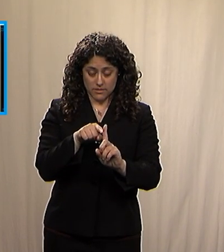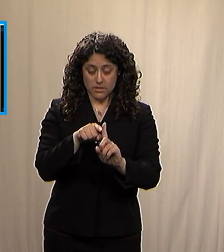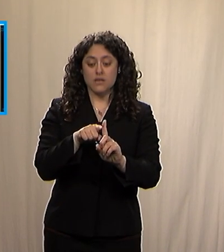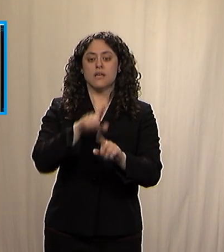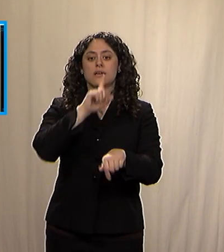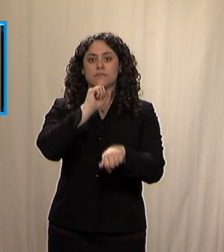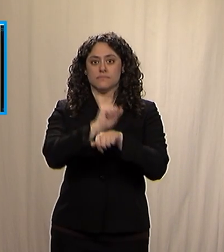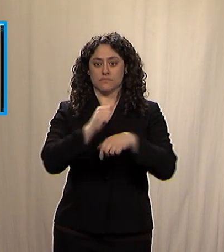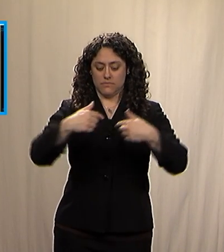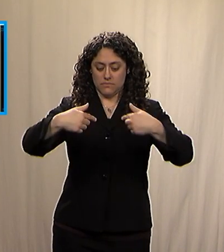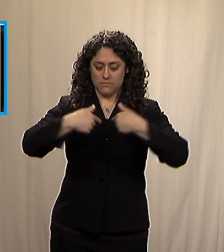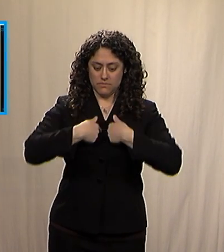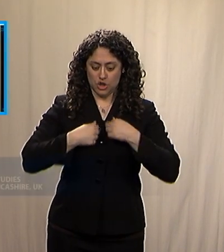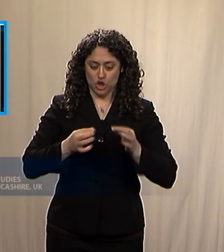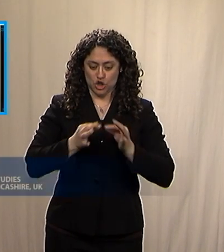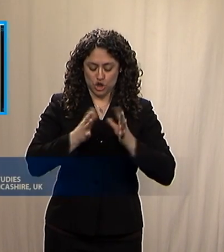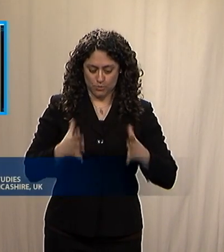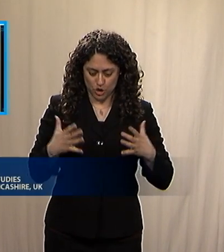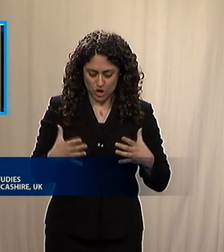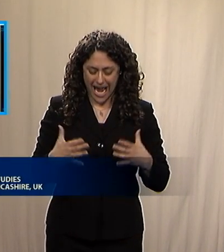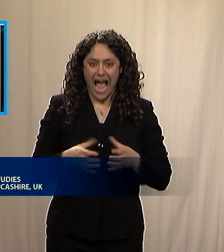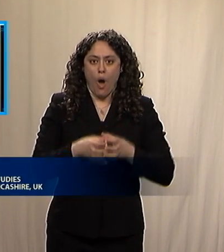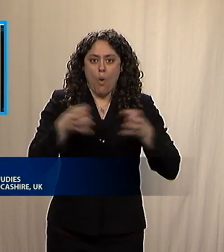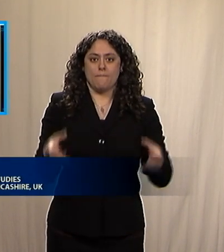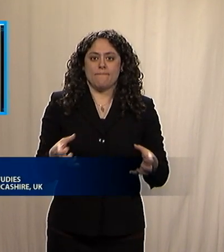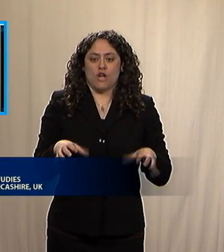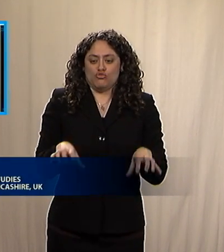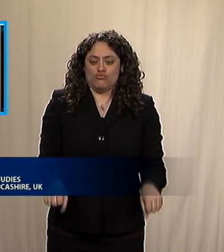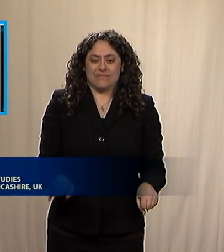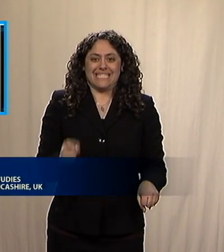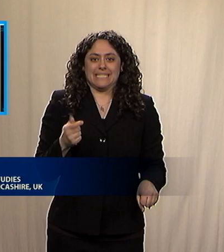in an interaction that's defined by three axes.